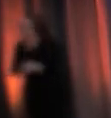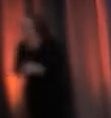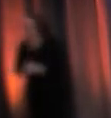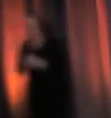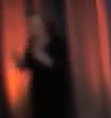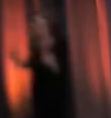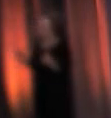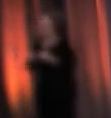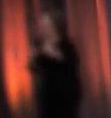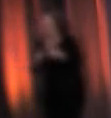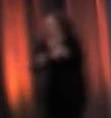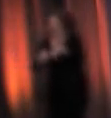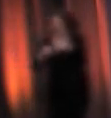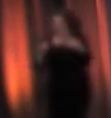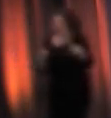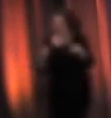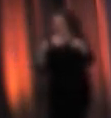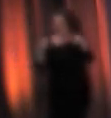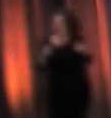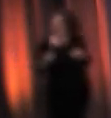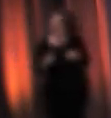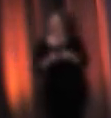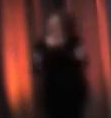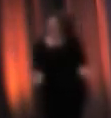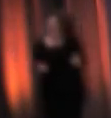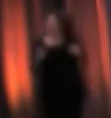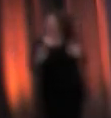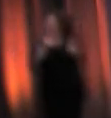innovation, the Jodi Awards also museologically